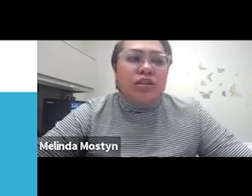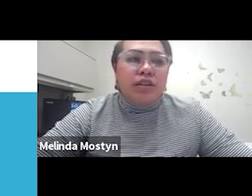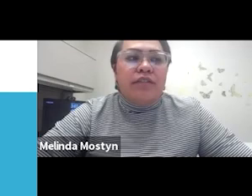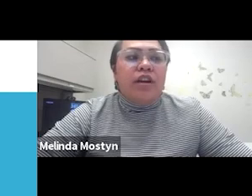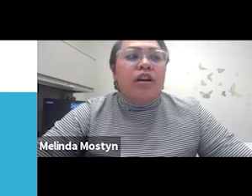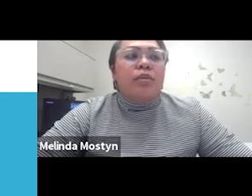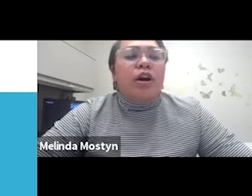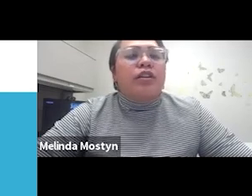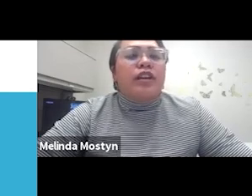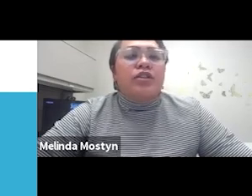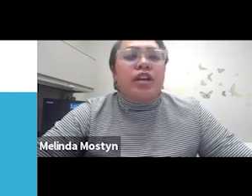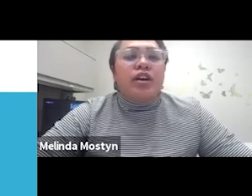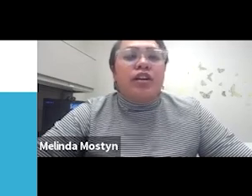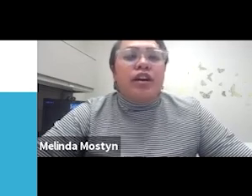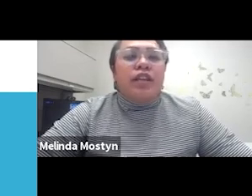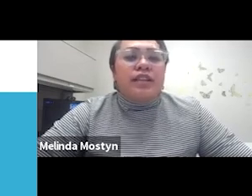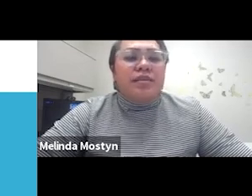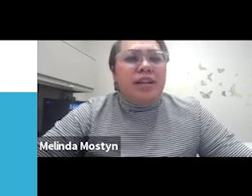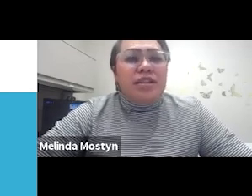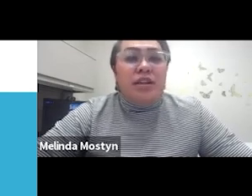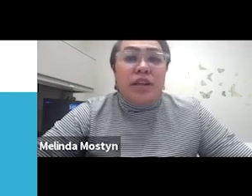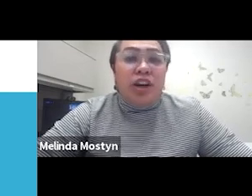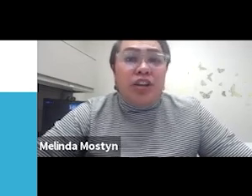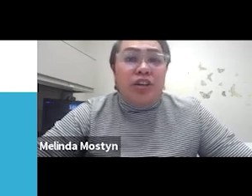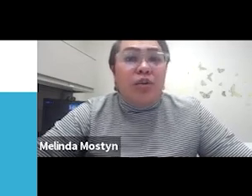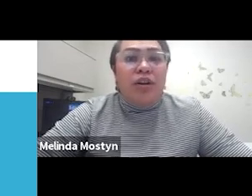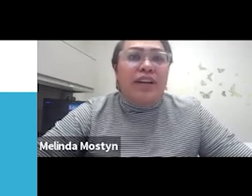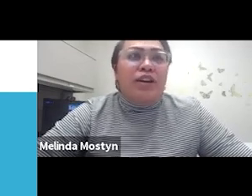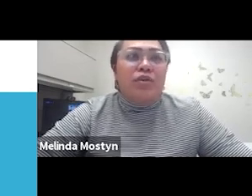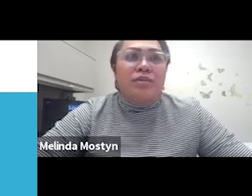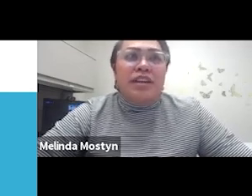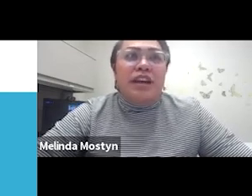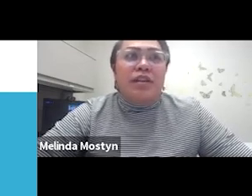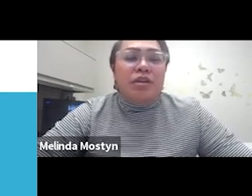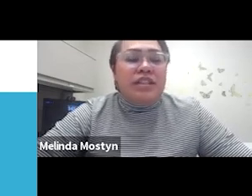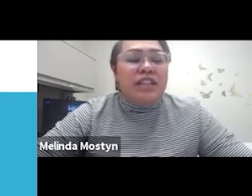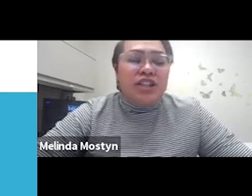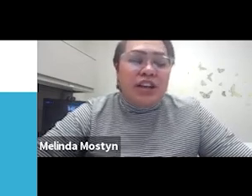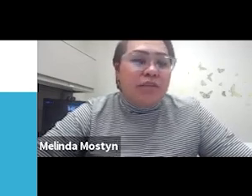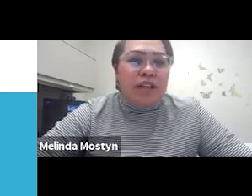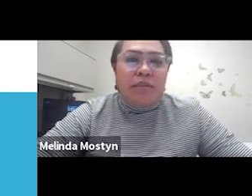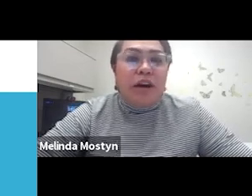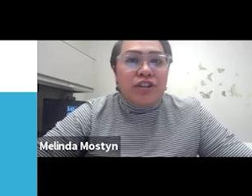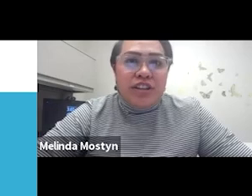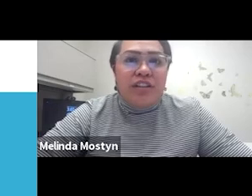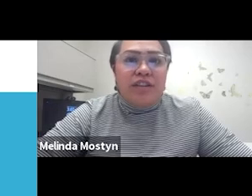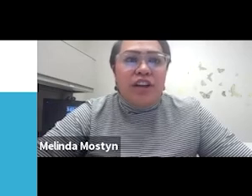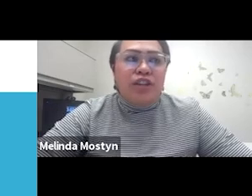I also loved the part that you share that sometimes it can be hard. You don't want to have to always be the person teaching everybody about yourself.